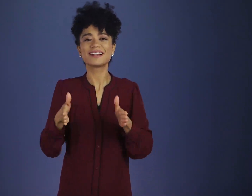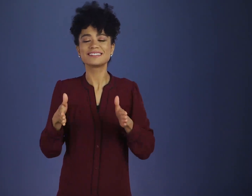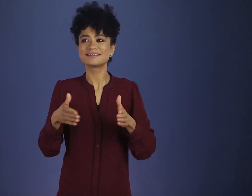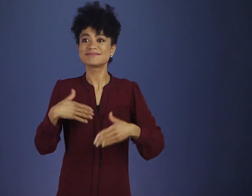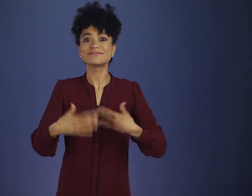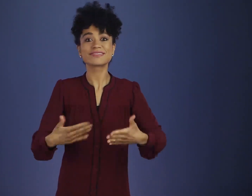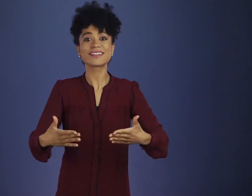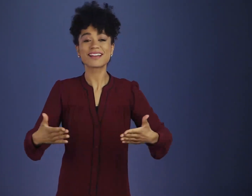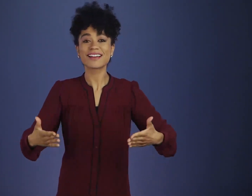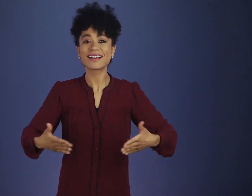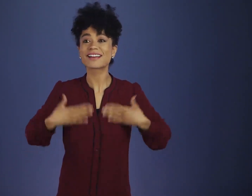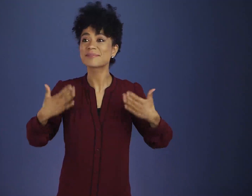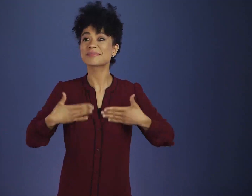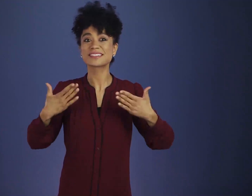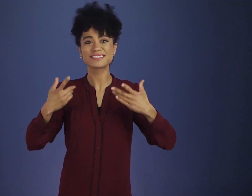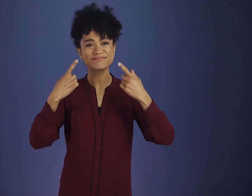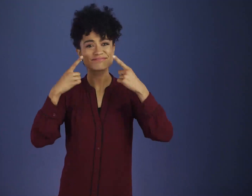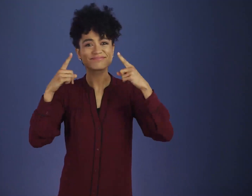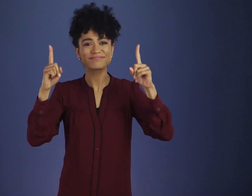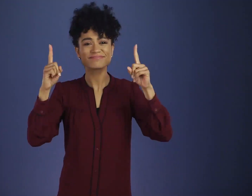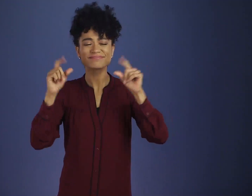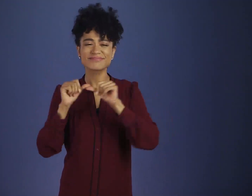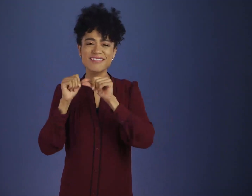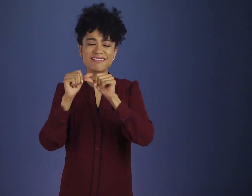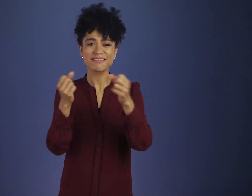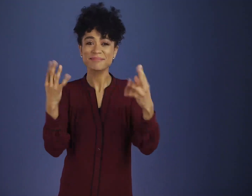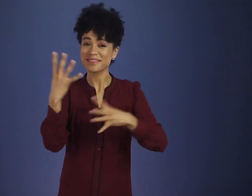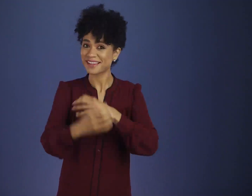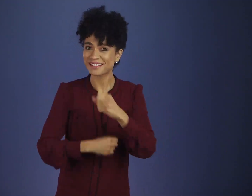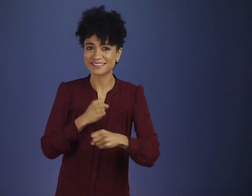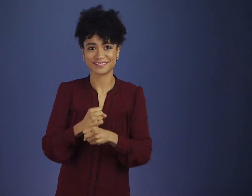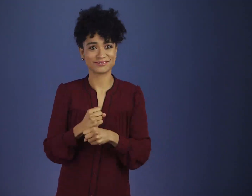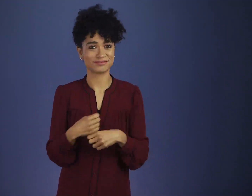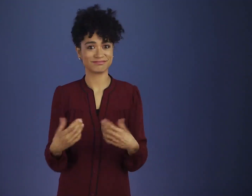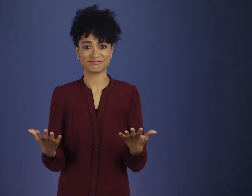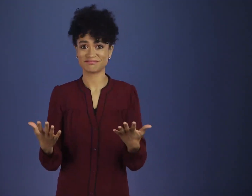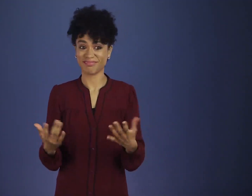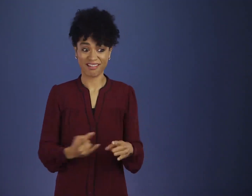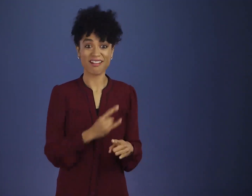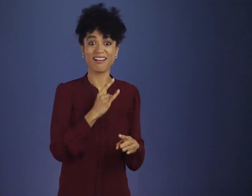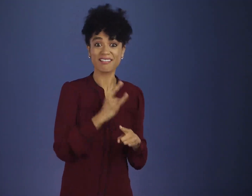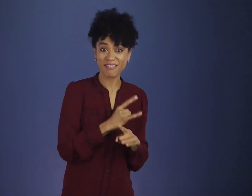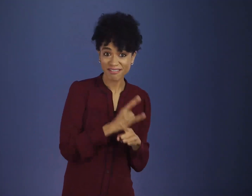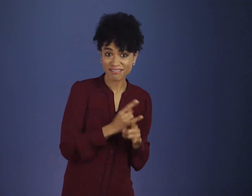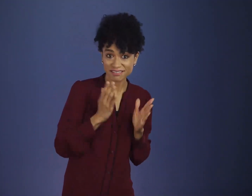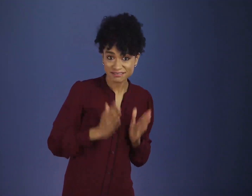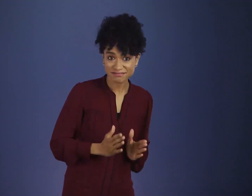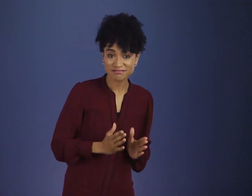They see in them a way to happy and effective living for many, alcoholic or not.